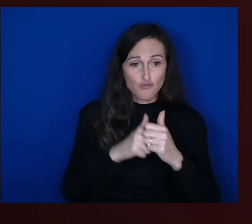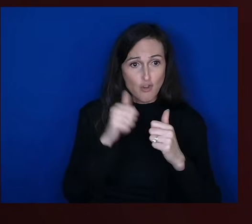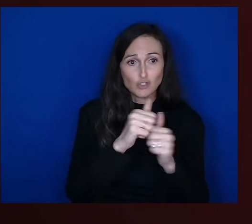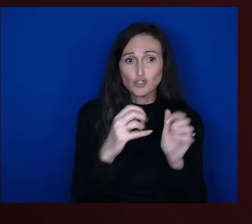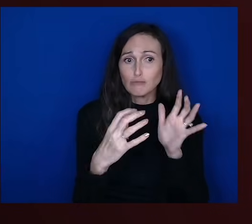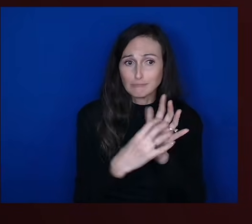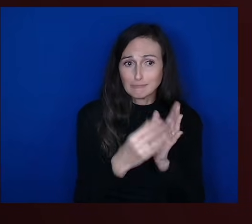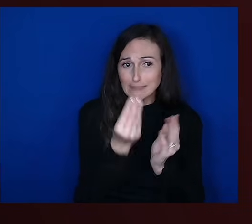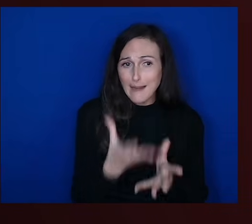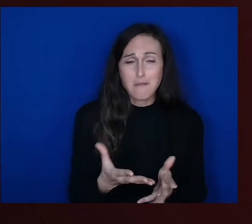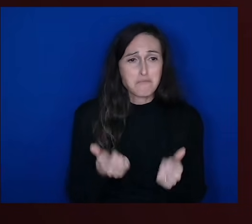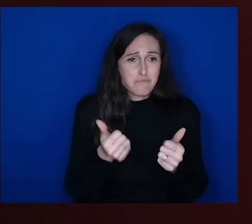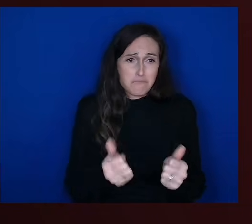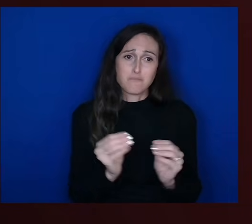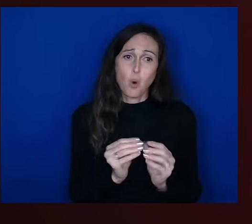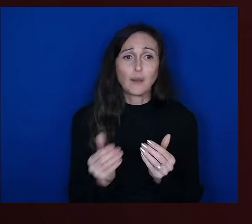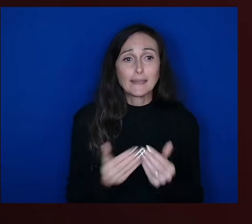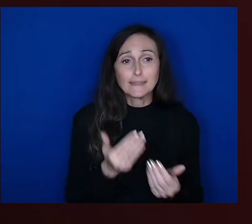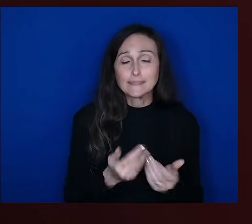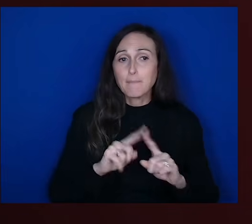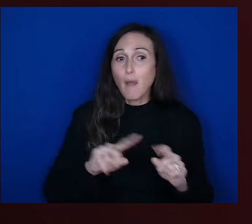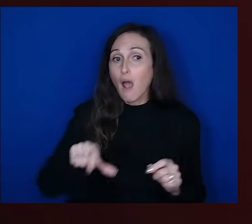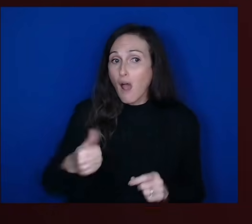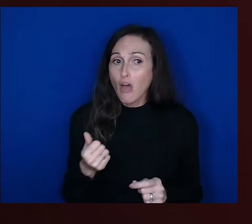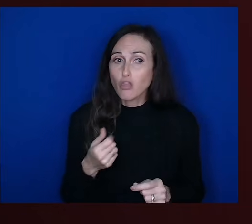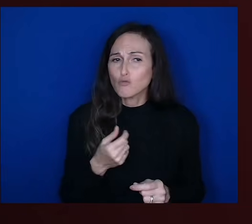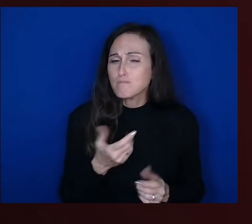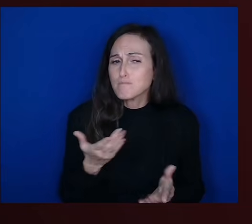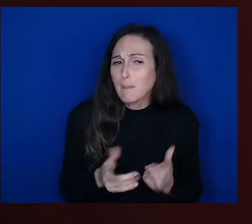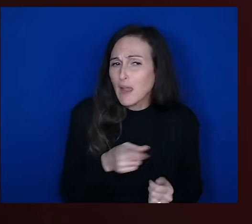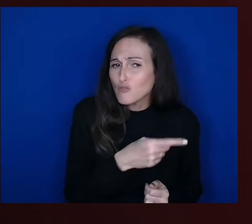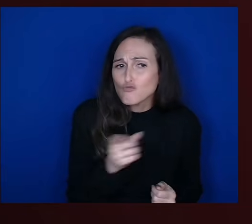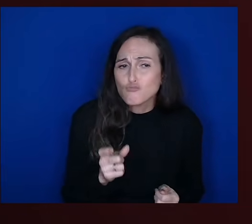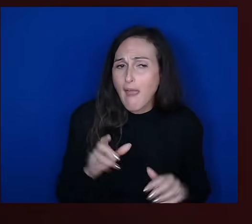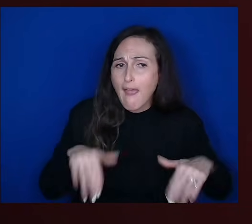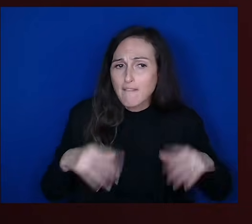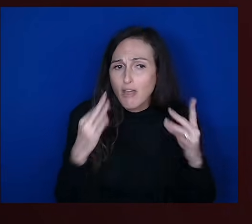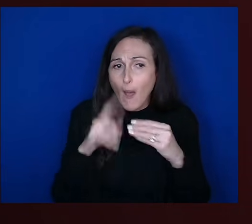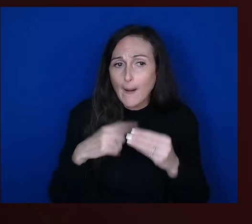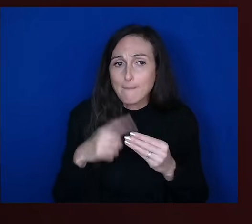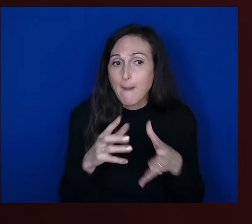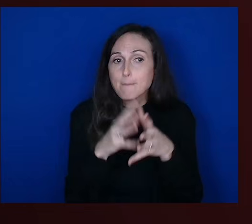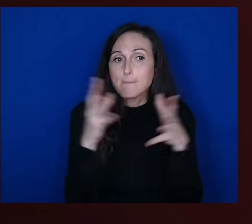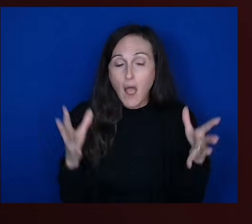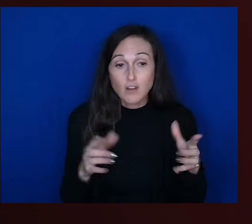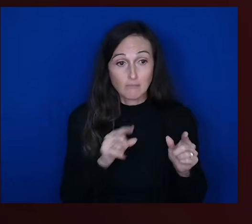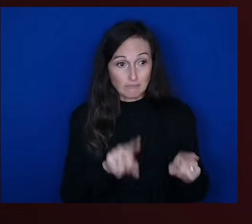But the other thing I don't think people think about as much is that it also tells the intent of what you're